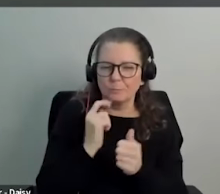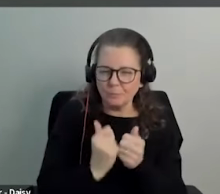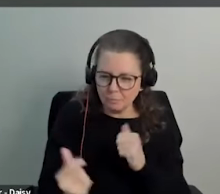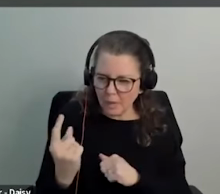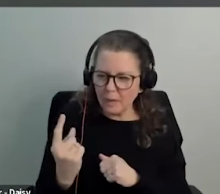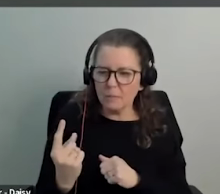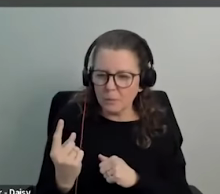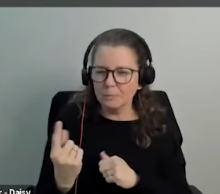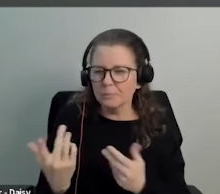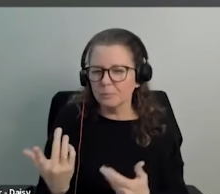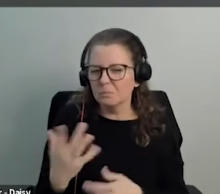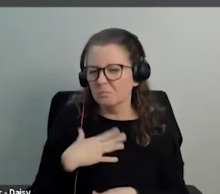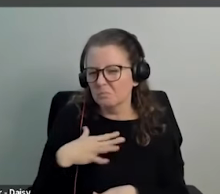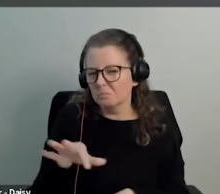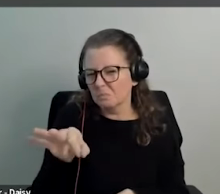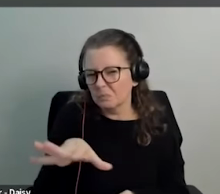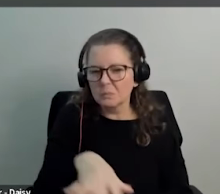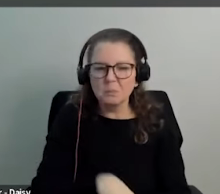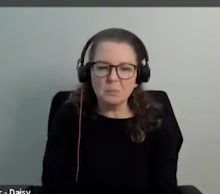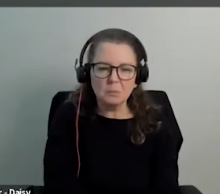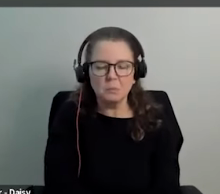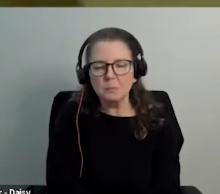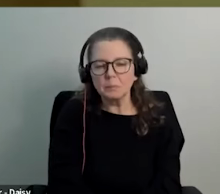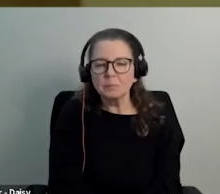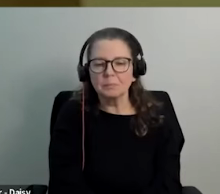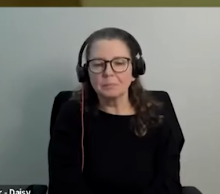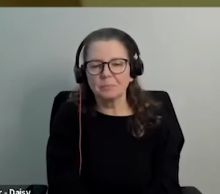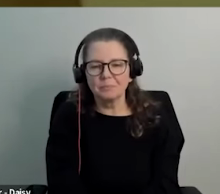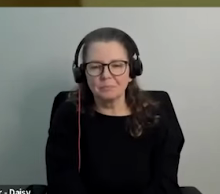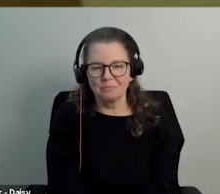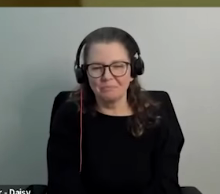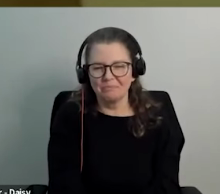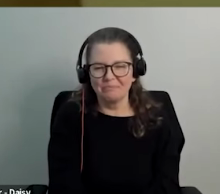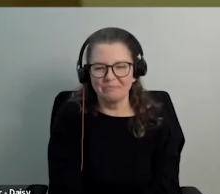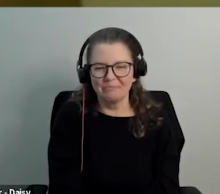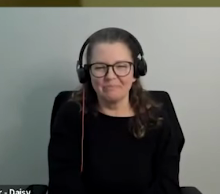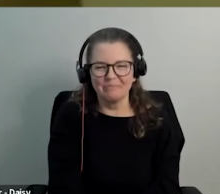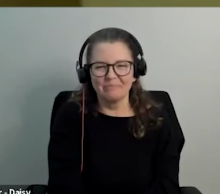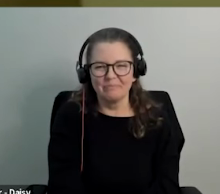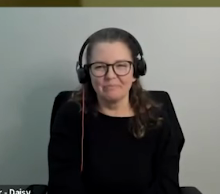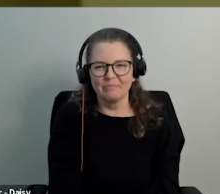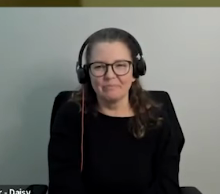So anyway, that's just my basic, I'll just add one other quick thing.